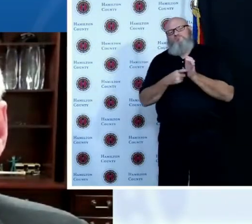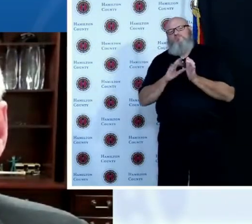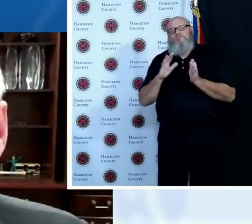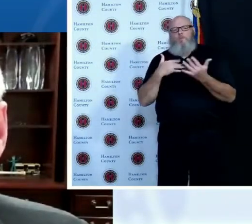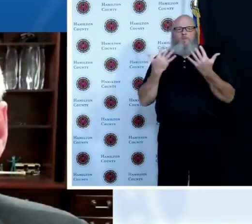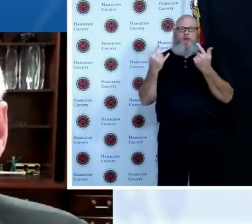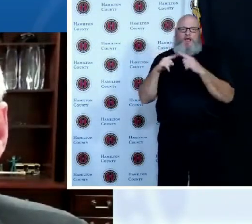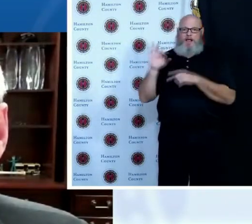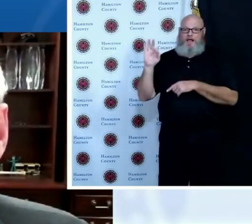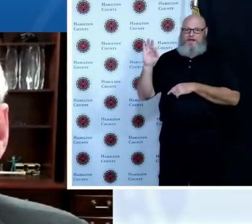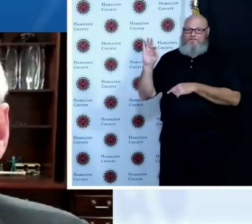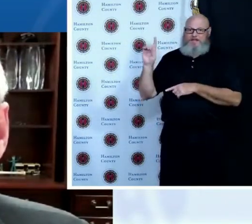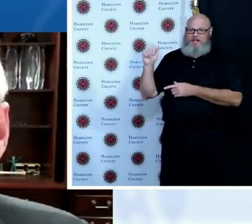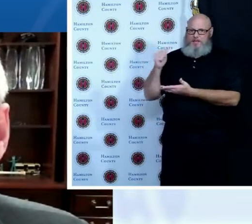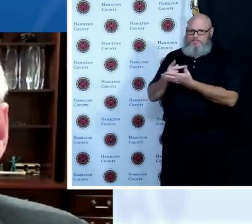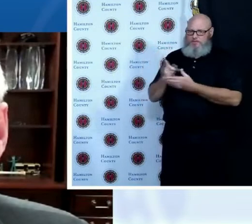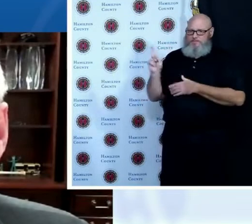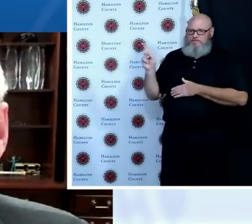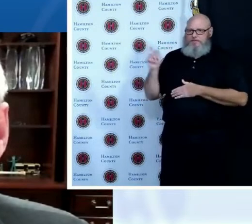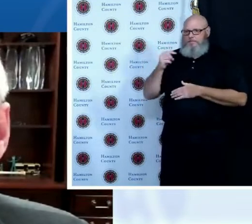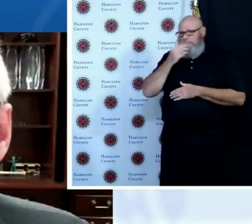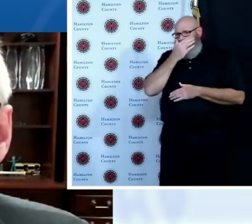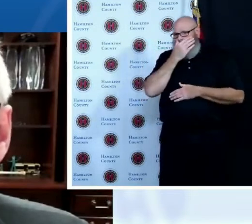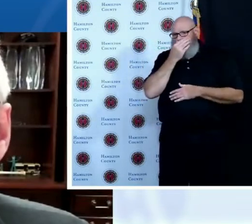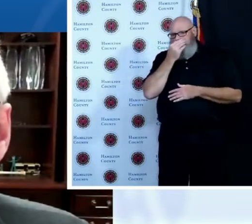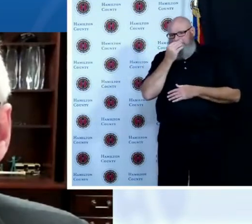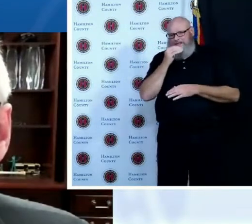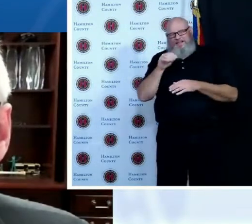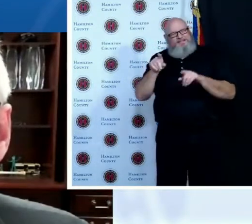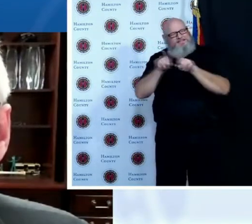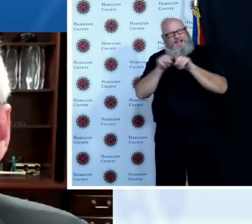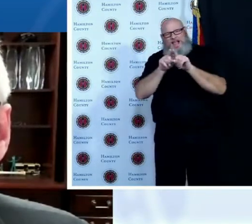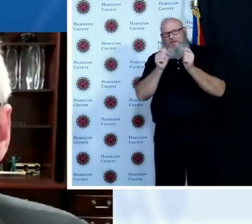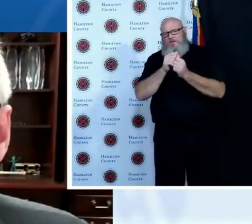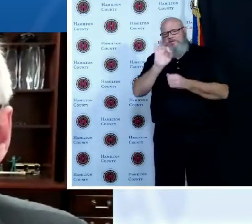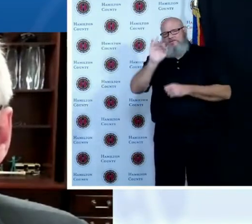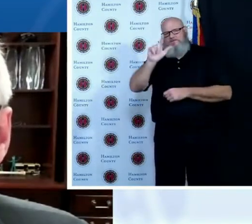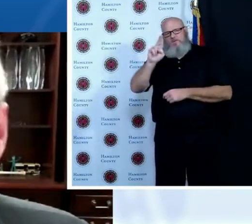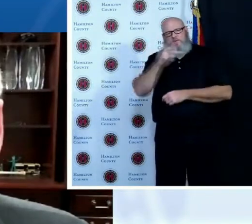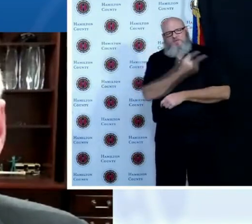for healthcare workers but at this point in time it's new enough and under an EOA that I think most